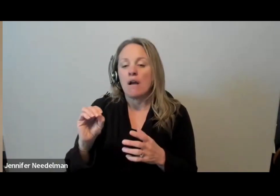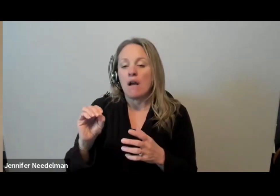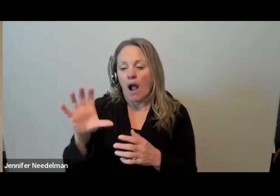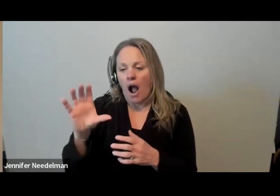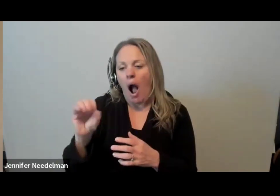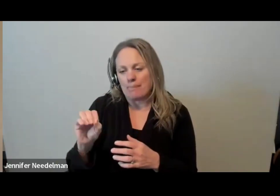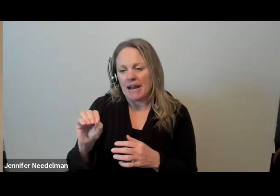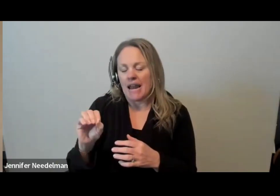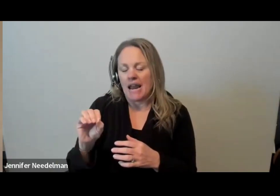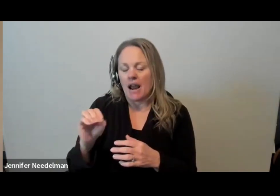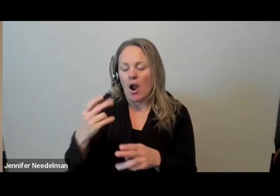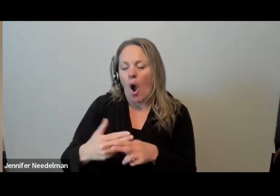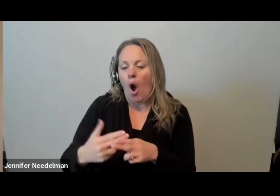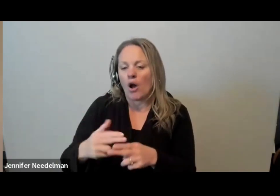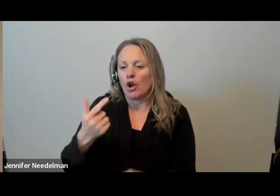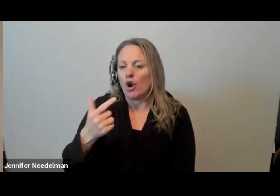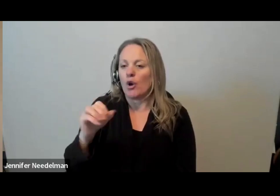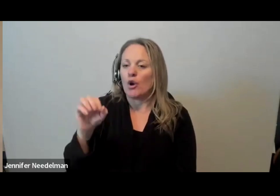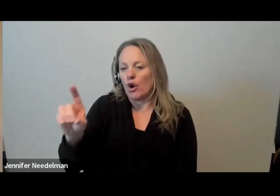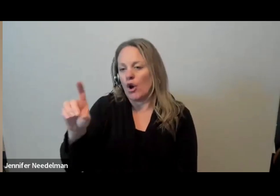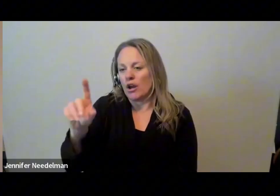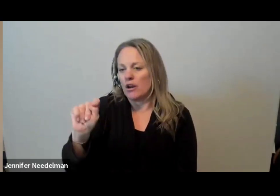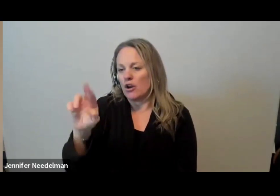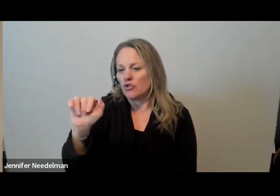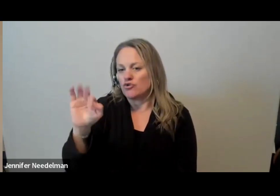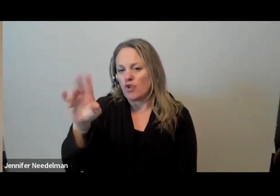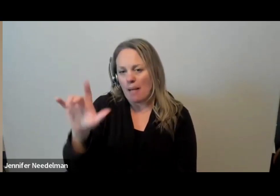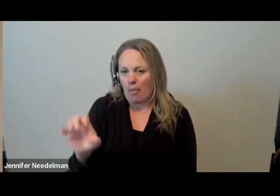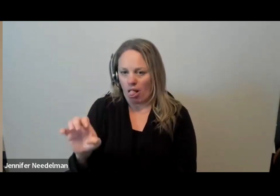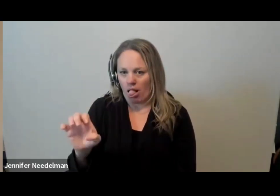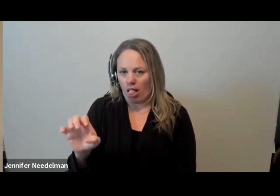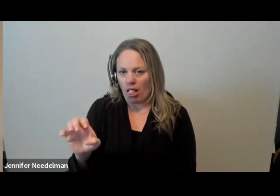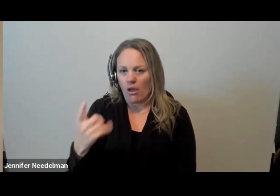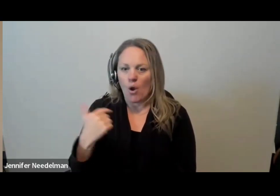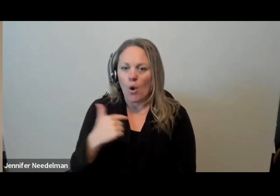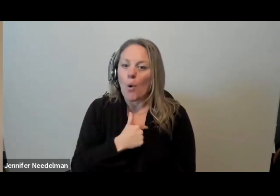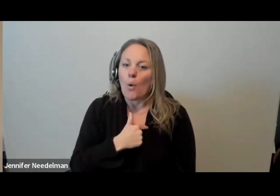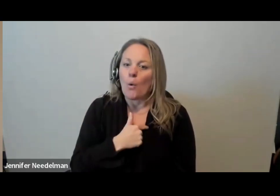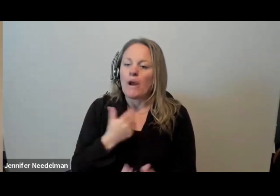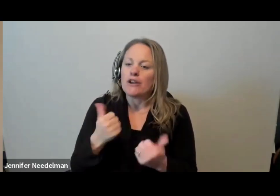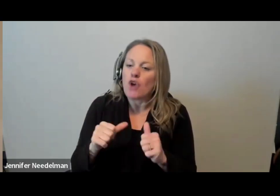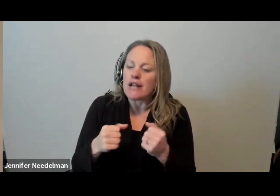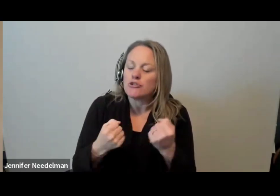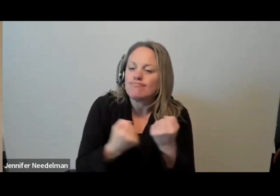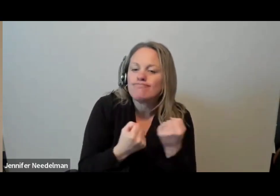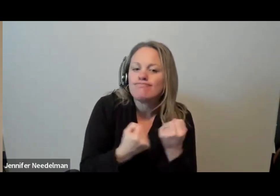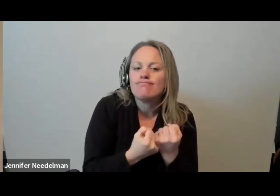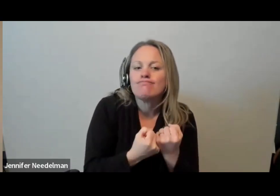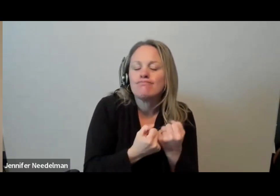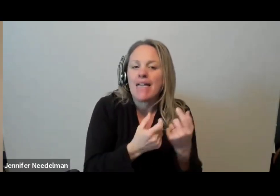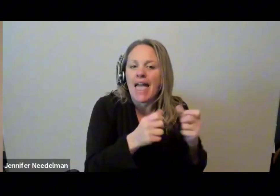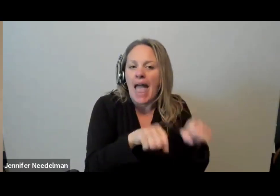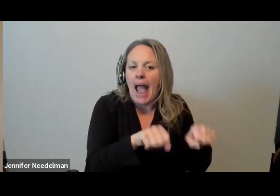And we are sort of the other half, the compliment side, to sort of what organizations like AbleGamers does.